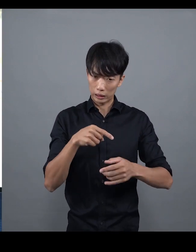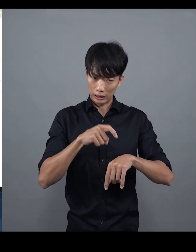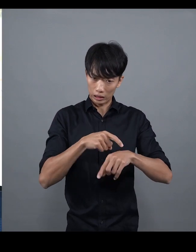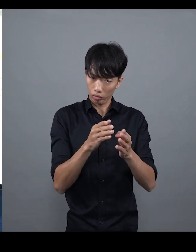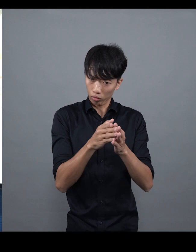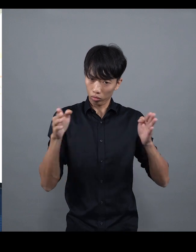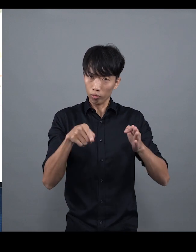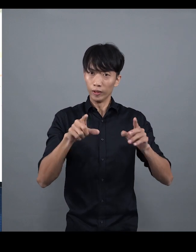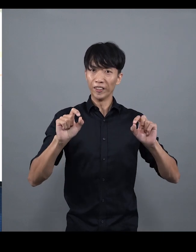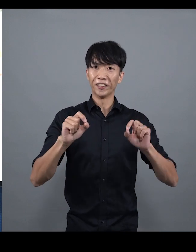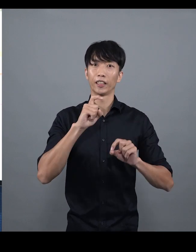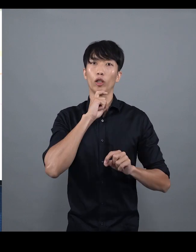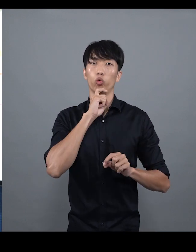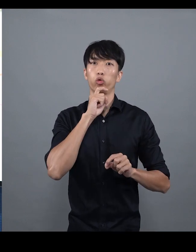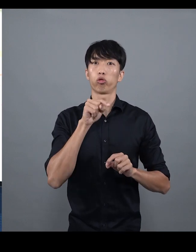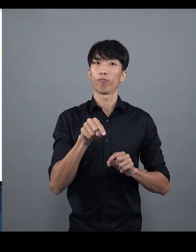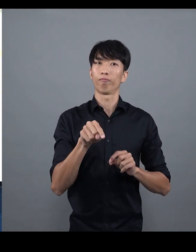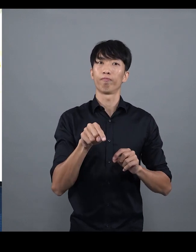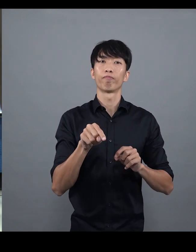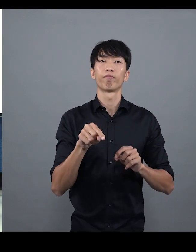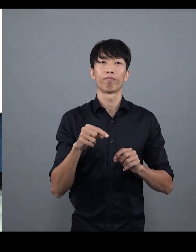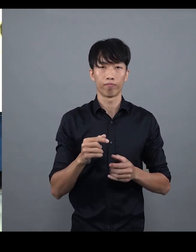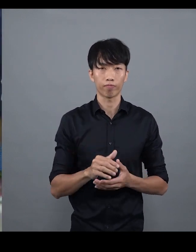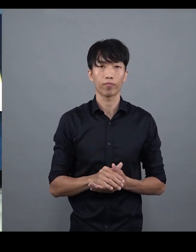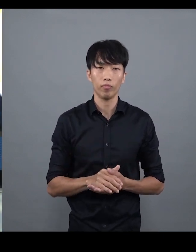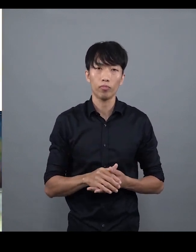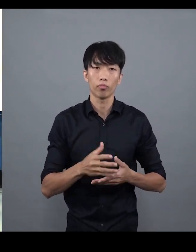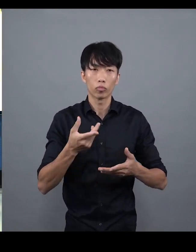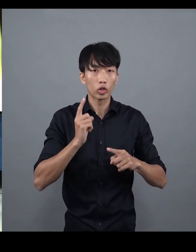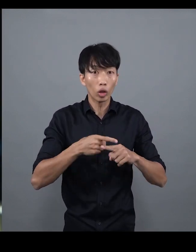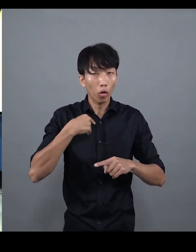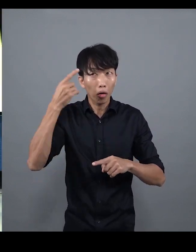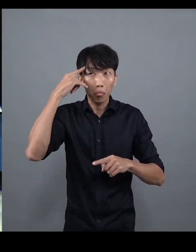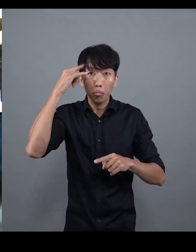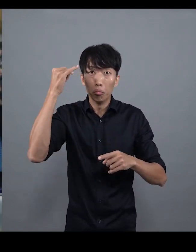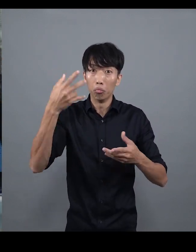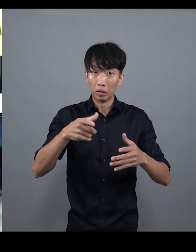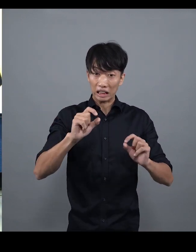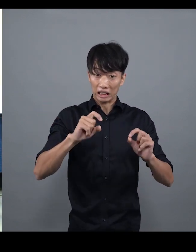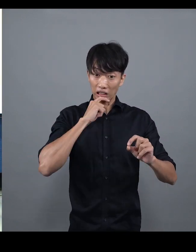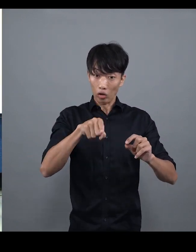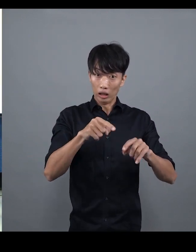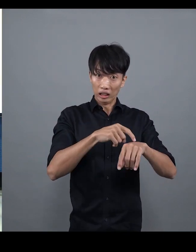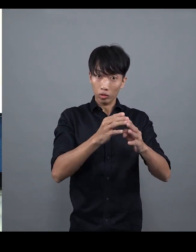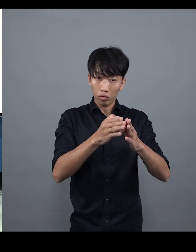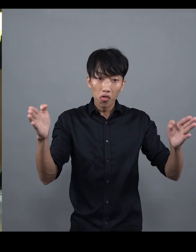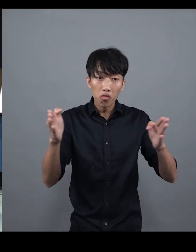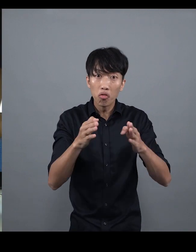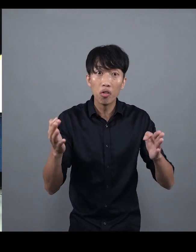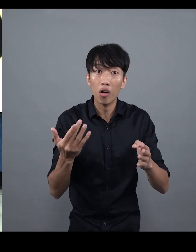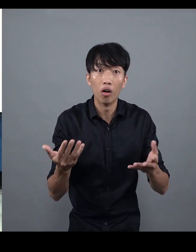so that I would find the time I spent meaningful but I’m still not sure how much of that time actually was meaningful